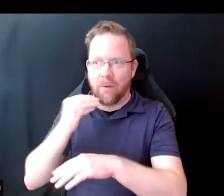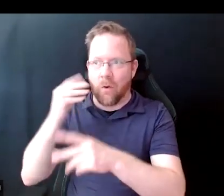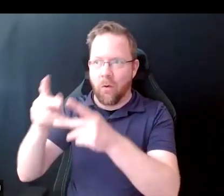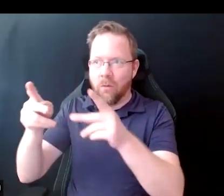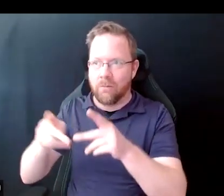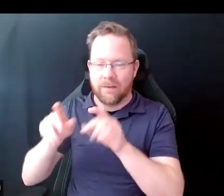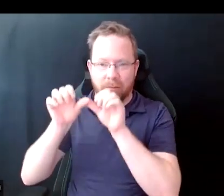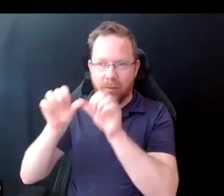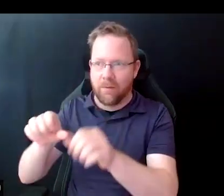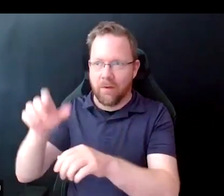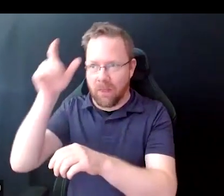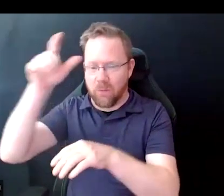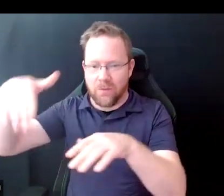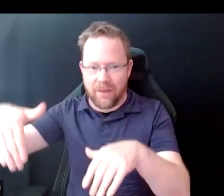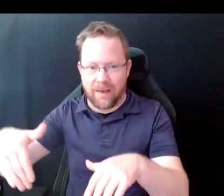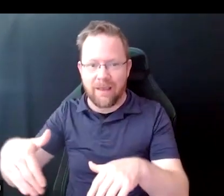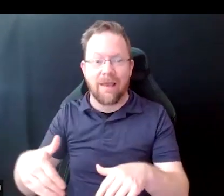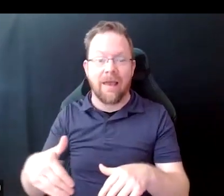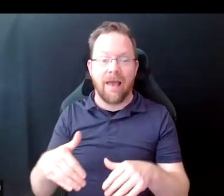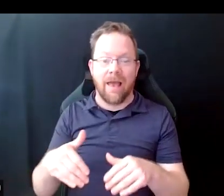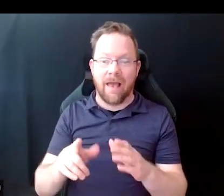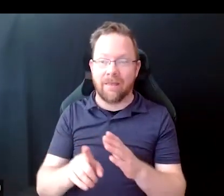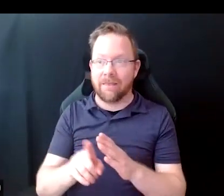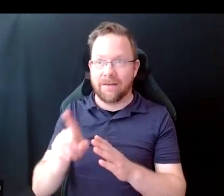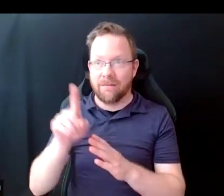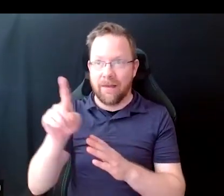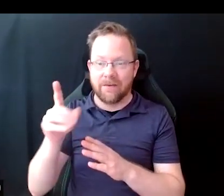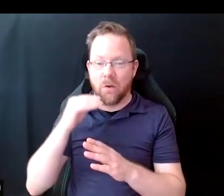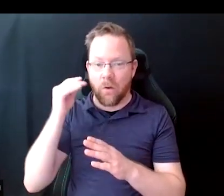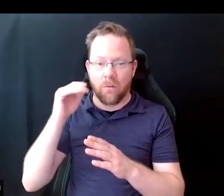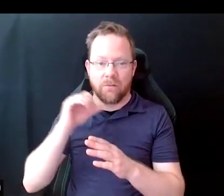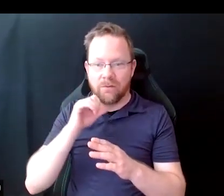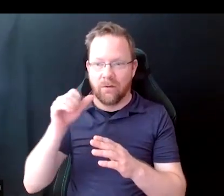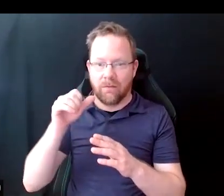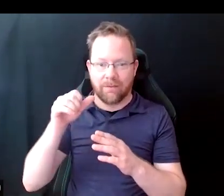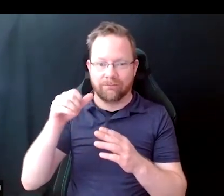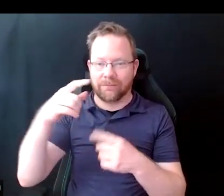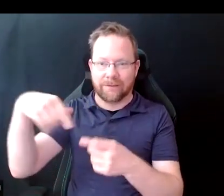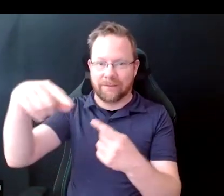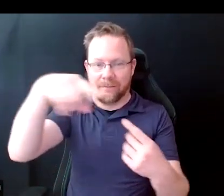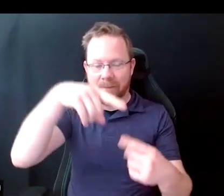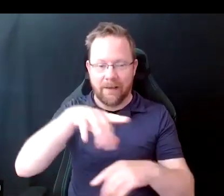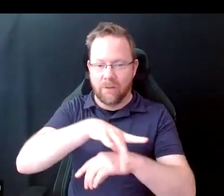We don't spin our space vessels quite yet, our space habitats in Earth orbit quite yet. We're talking about Zero-G.